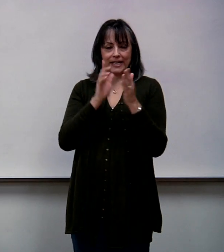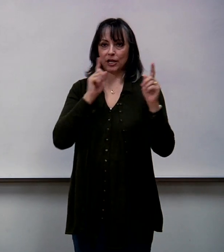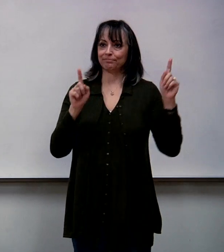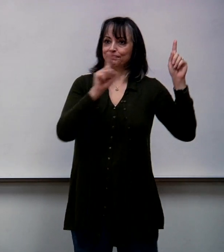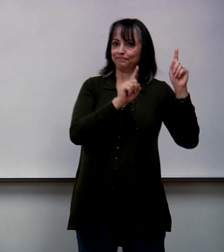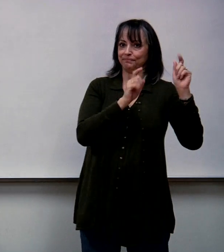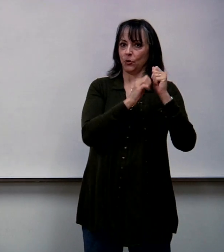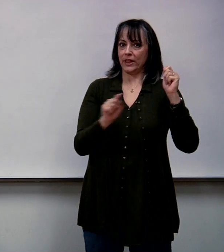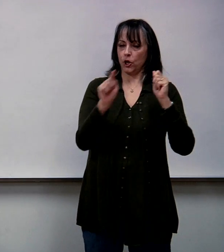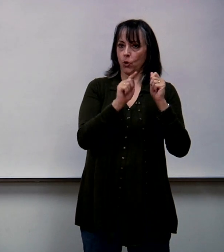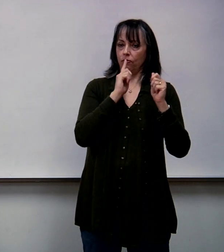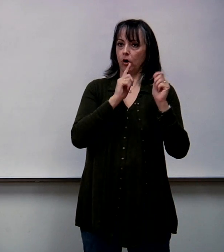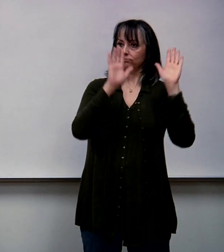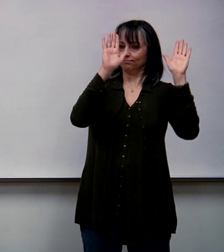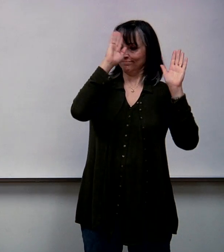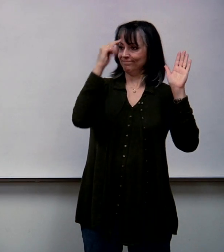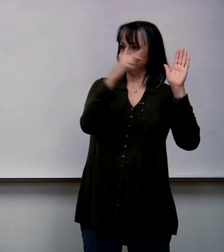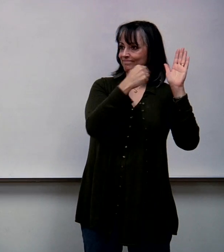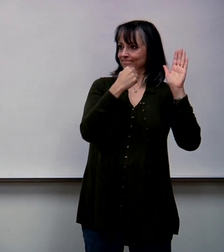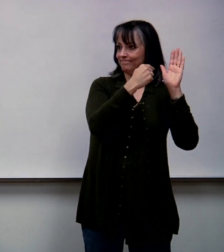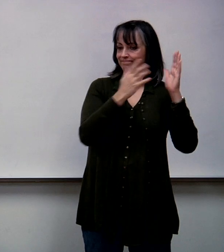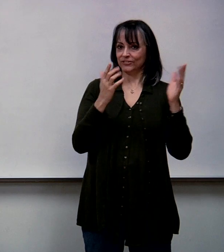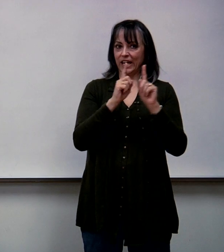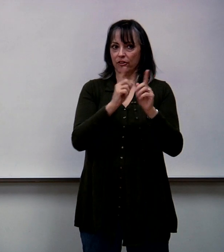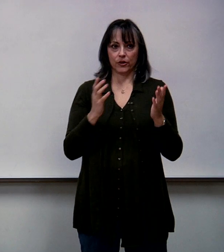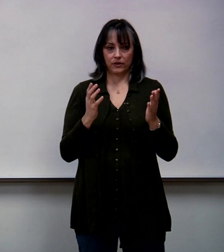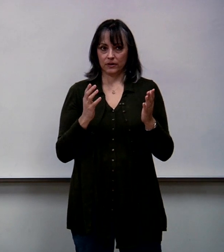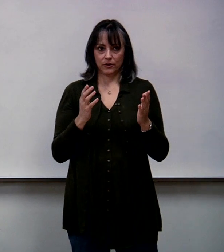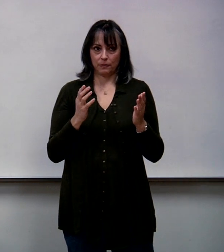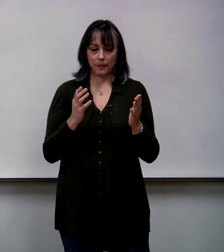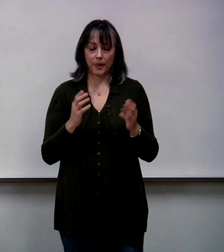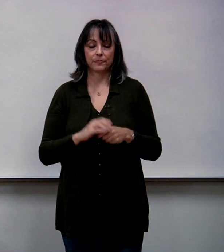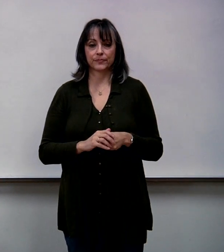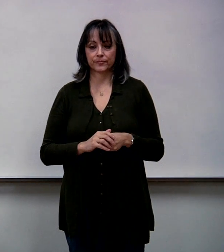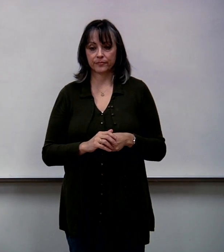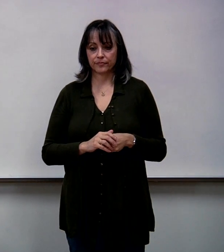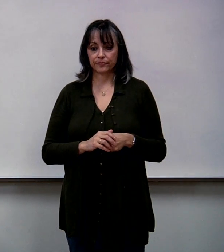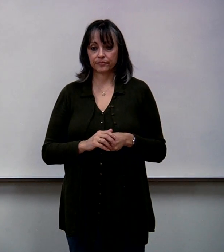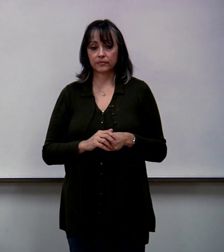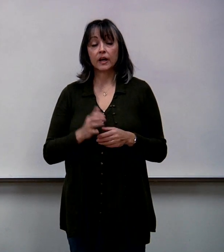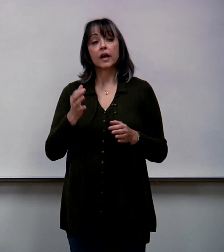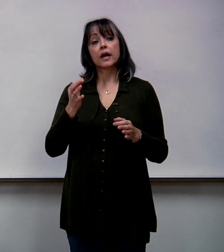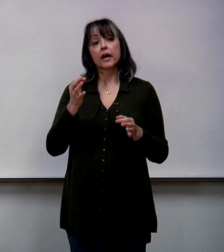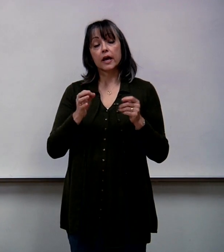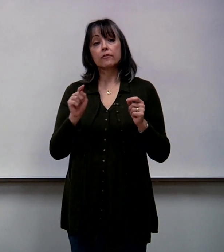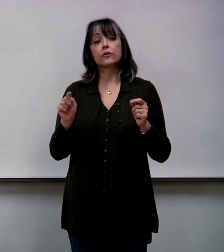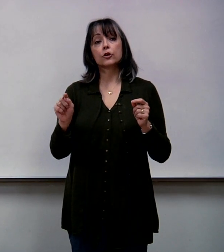campaign etc. Fairly straightforward. If you are a person who is currently in